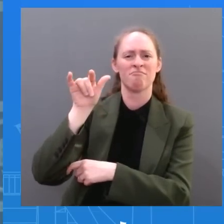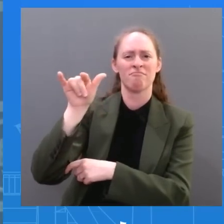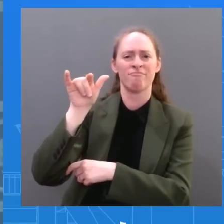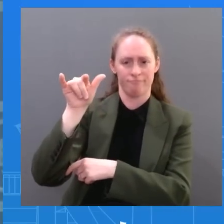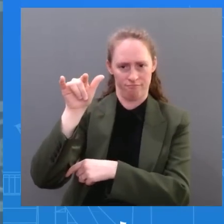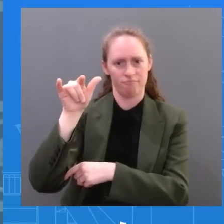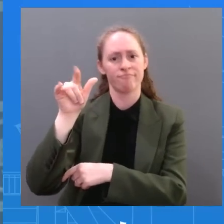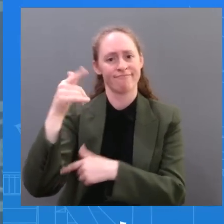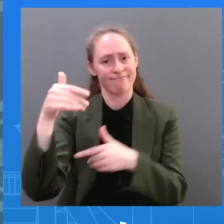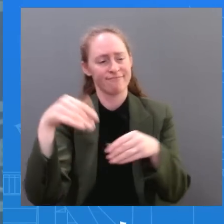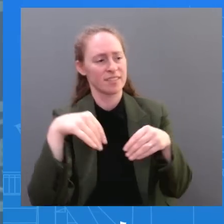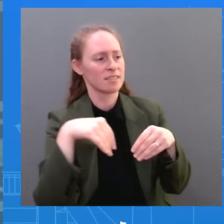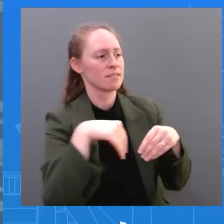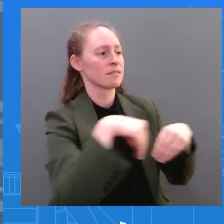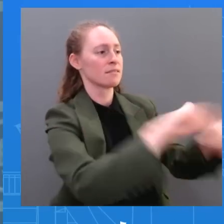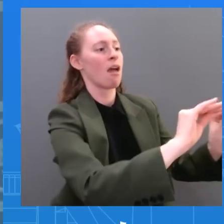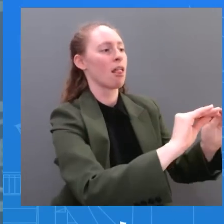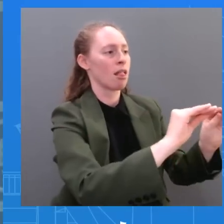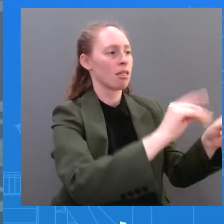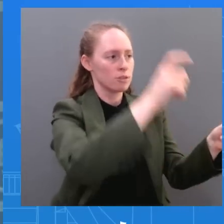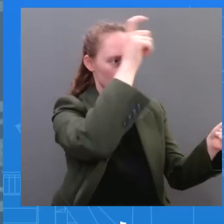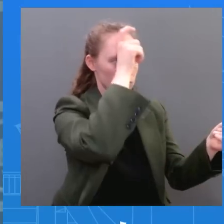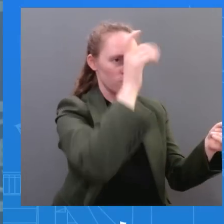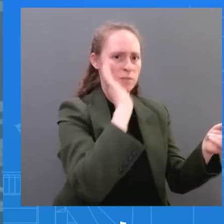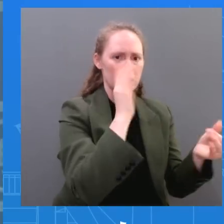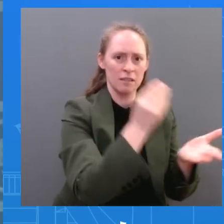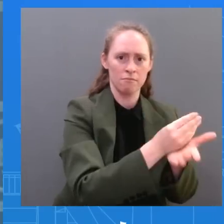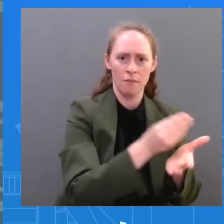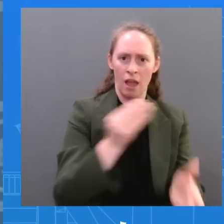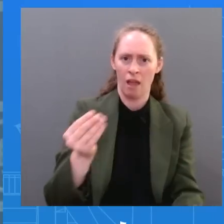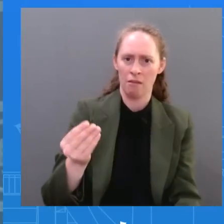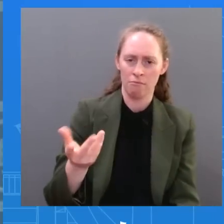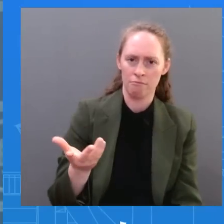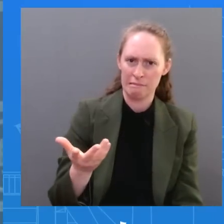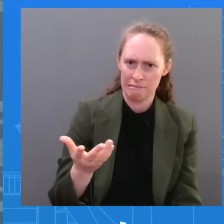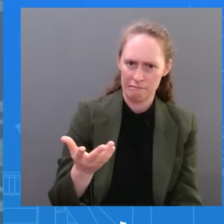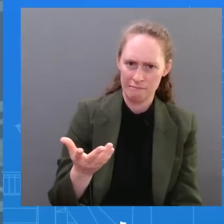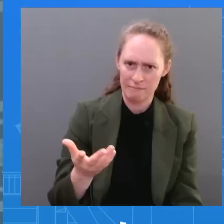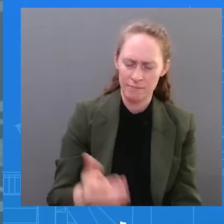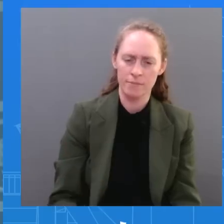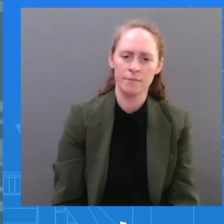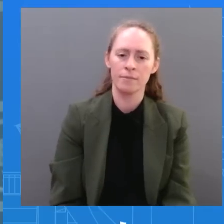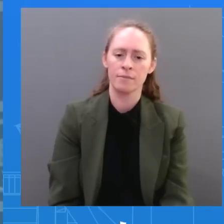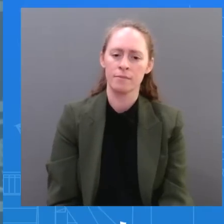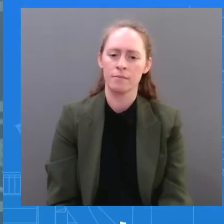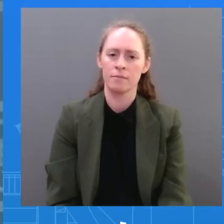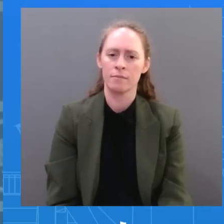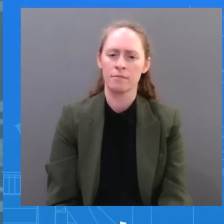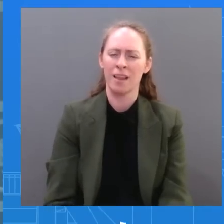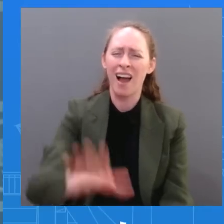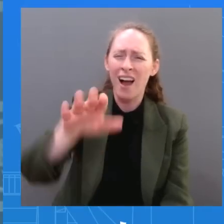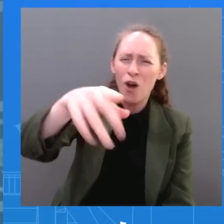Erdoğan's meeting that he had at NATO? The Press: Yeah. Ms. Jean-Pierre: Is that what this is coming from? The Press: Yeah. Ms. Jean-Pierre: So, we've been very clear